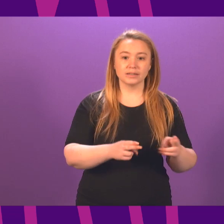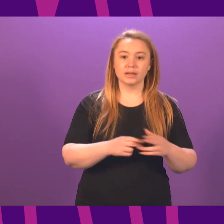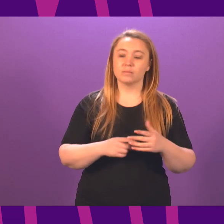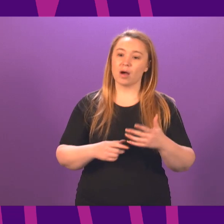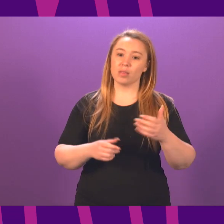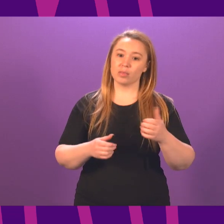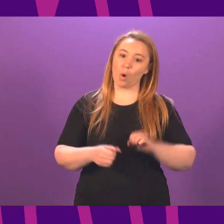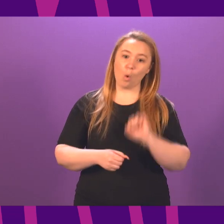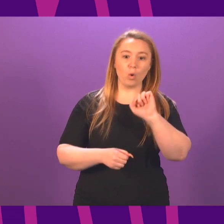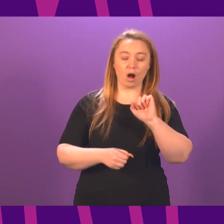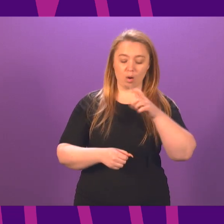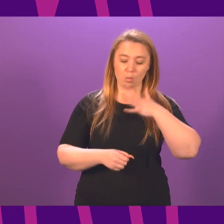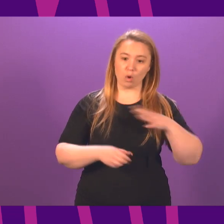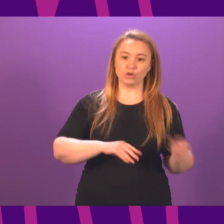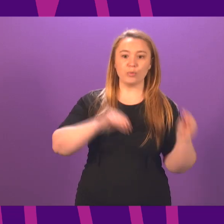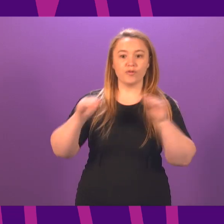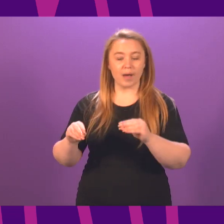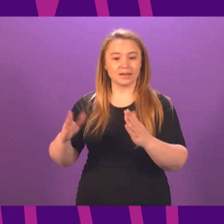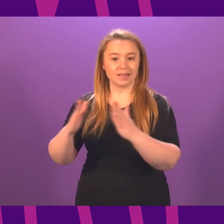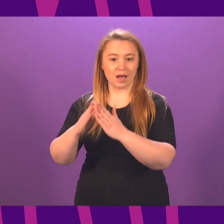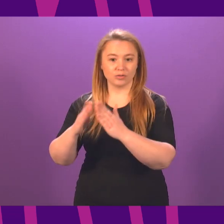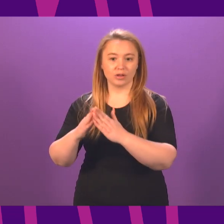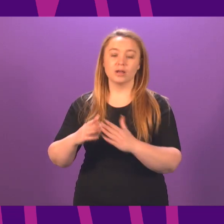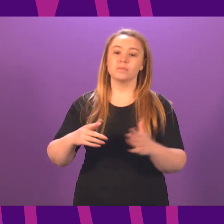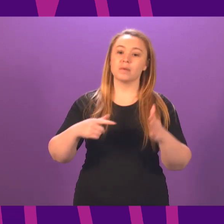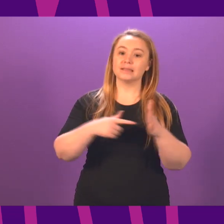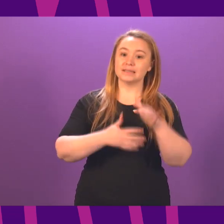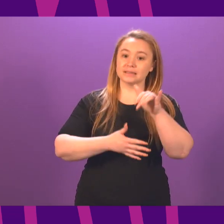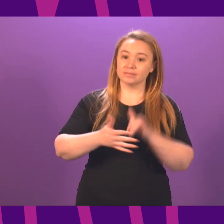The advice given, which quoted the Private Housing (Tenancies) (Scotland) Act 2016, is that the